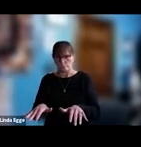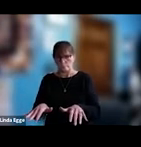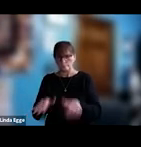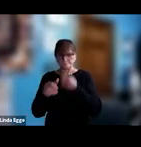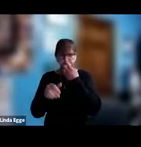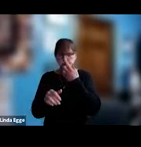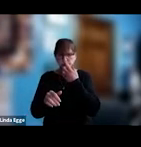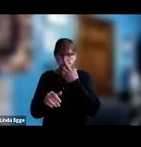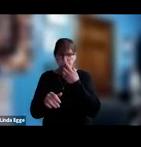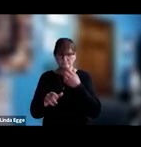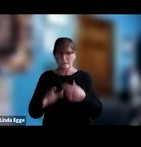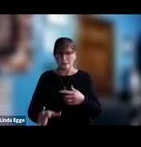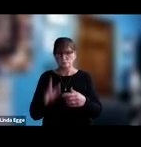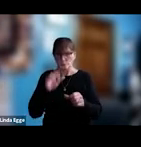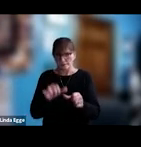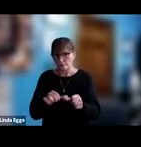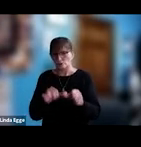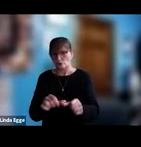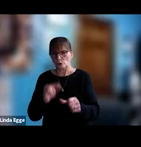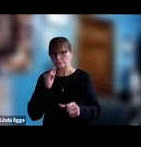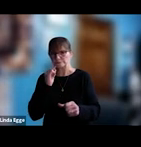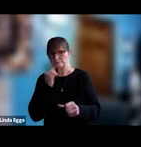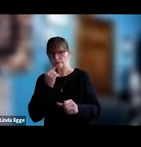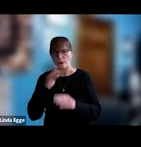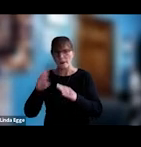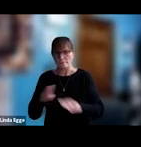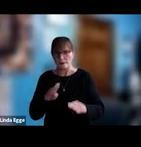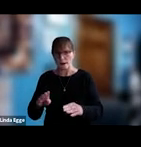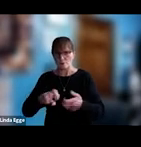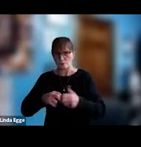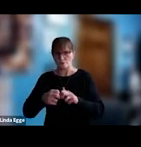And she would continue with severe behavioral issues even when she was incarcerated.